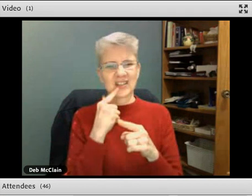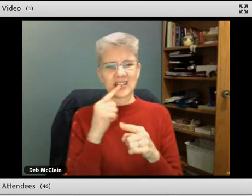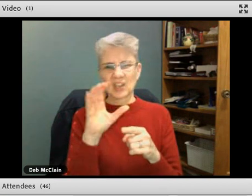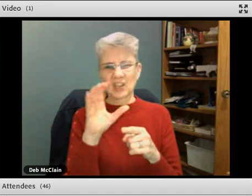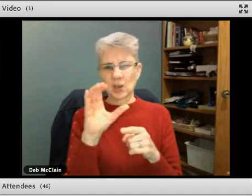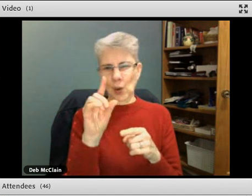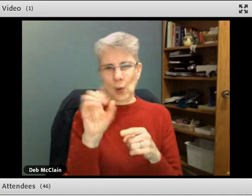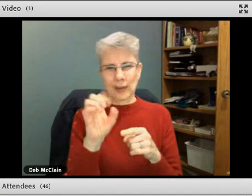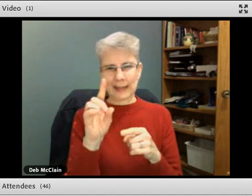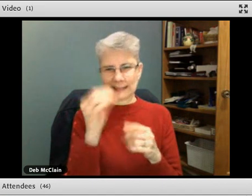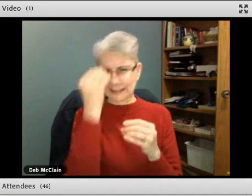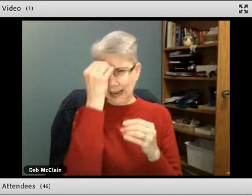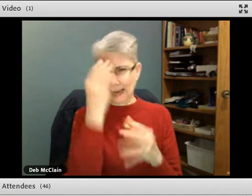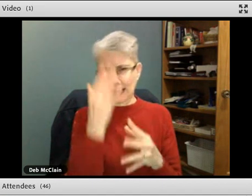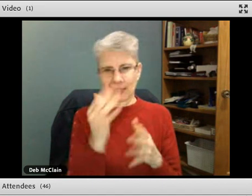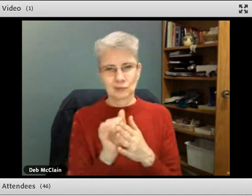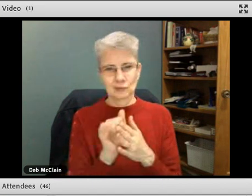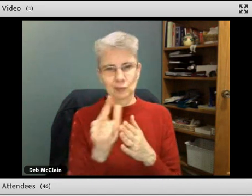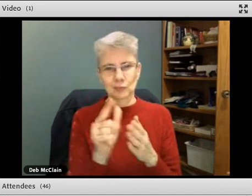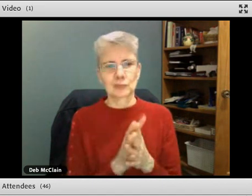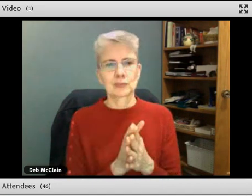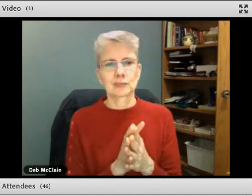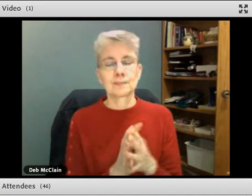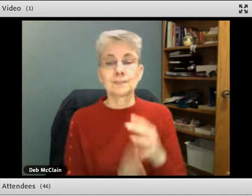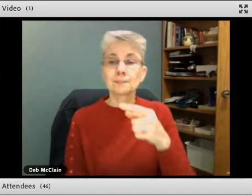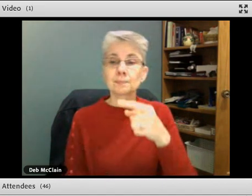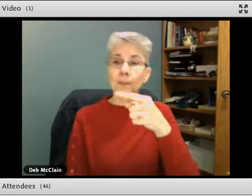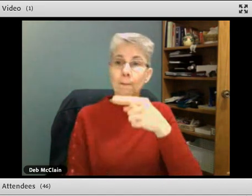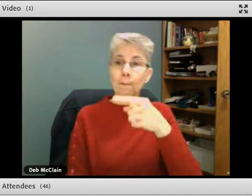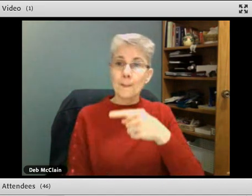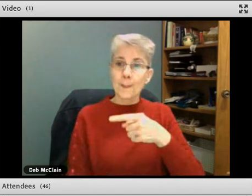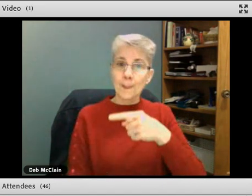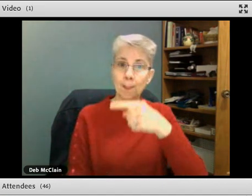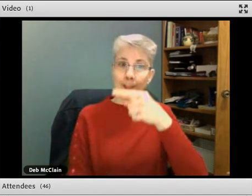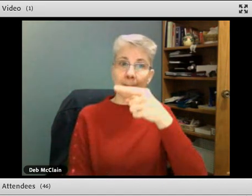This is an OCLC version of that record